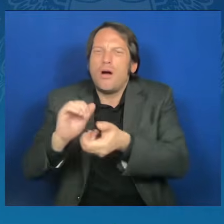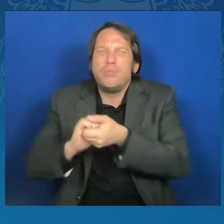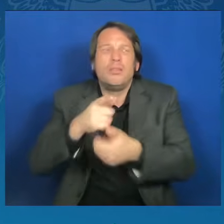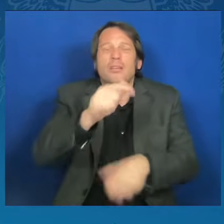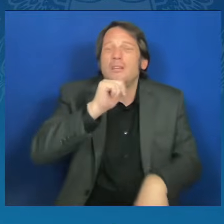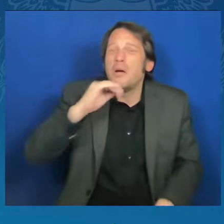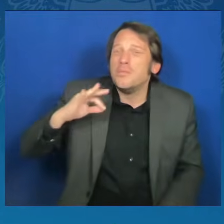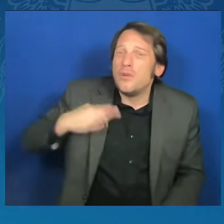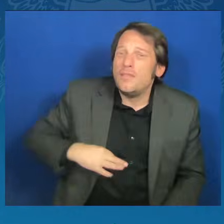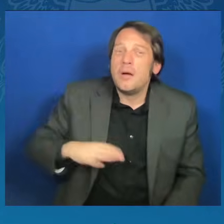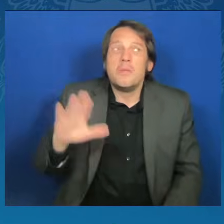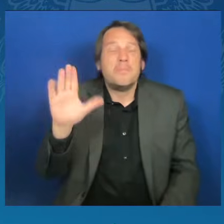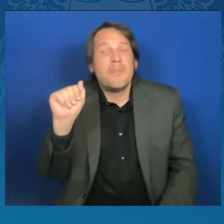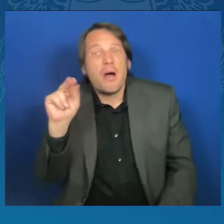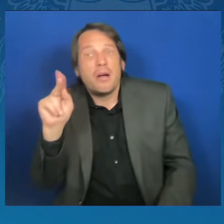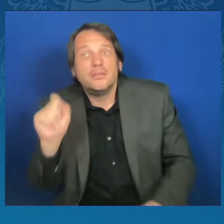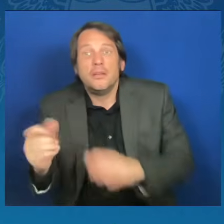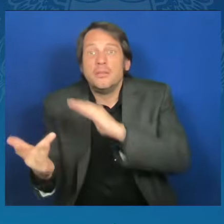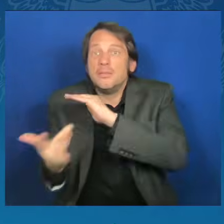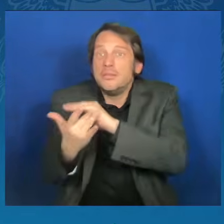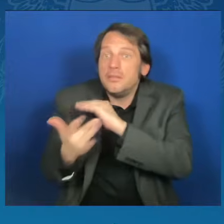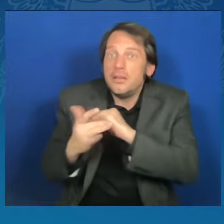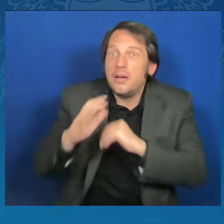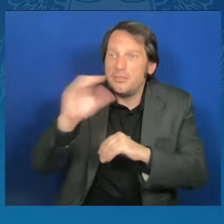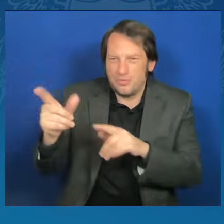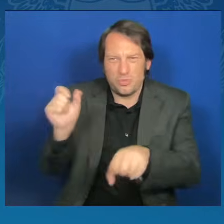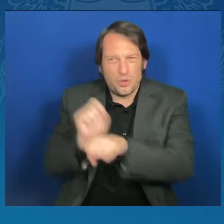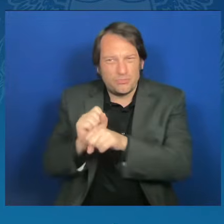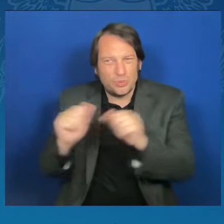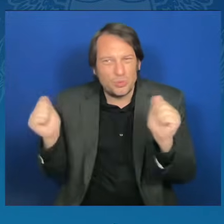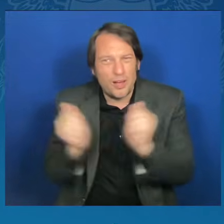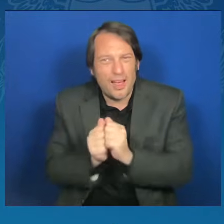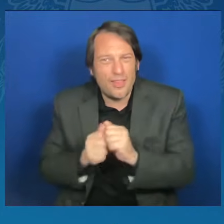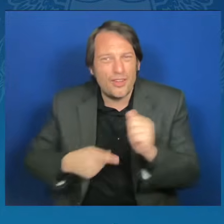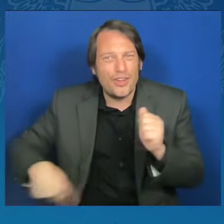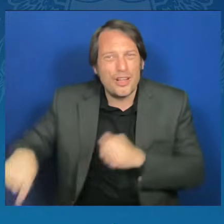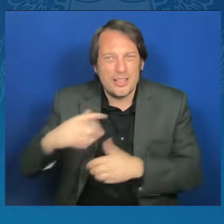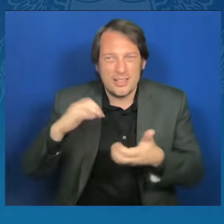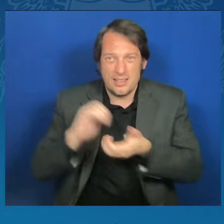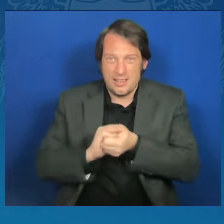maximize the resources that can go to communities like this. And that brings me, then, to today,